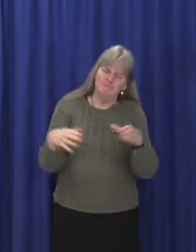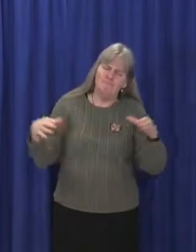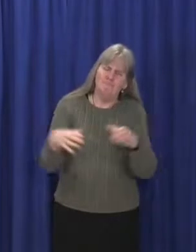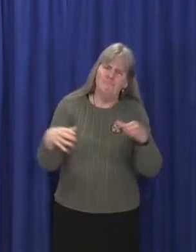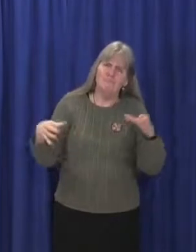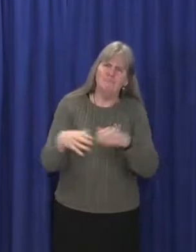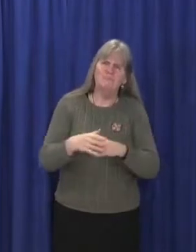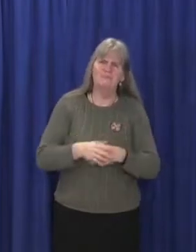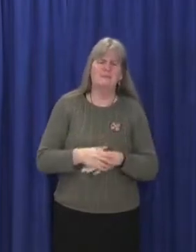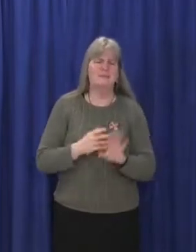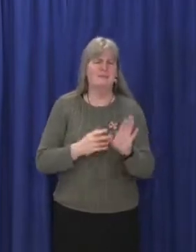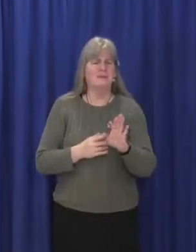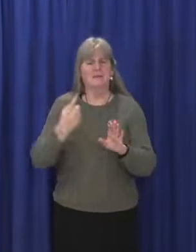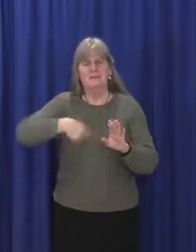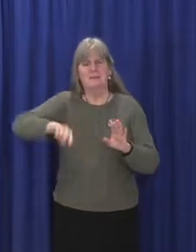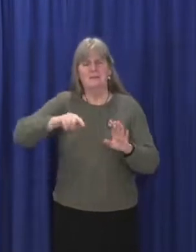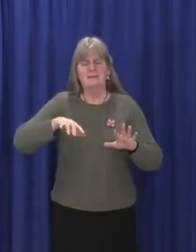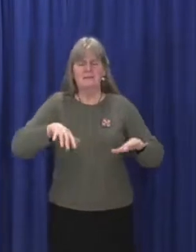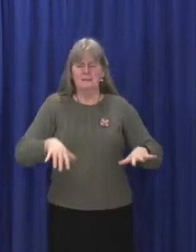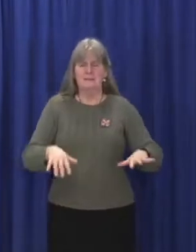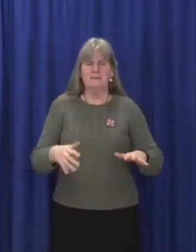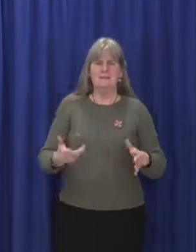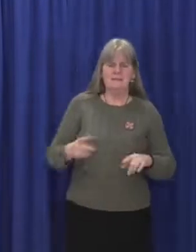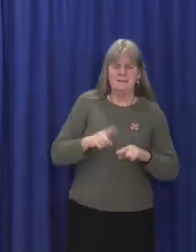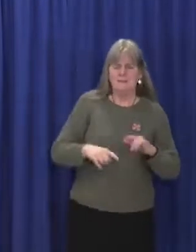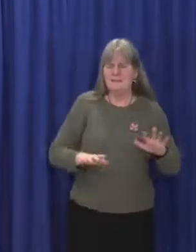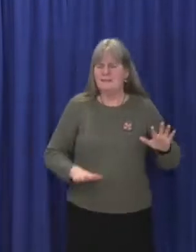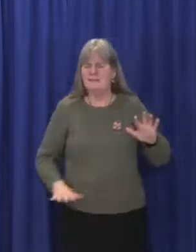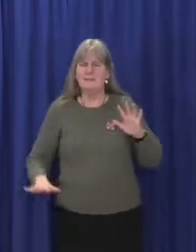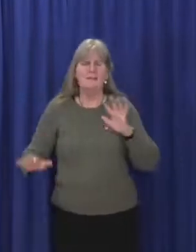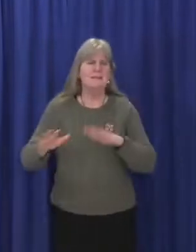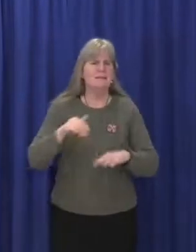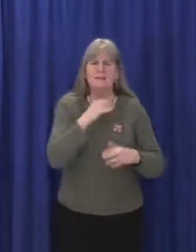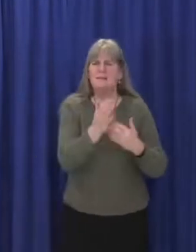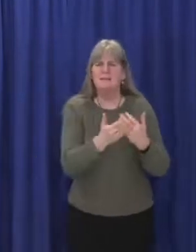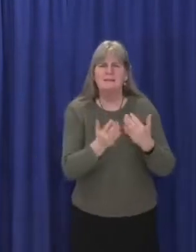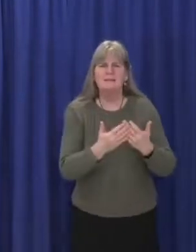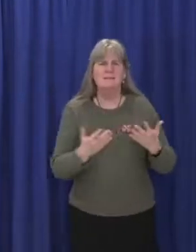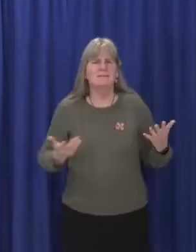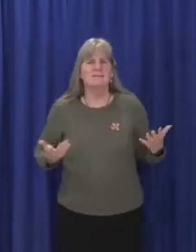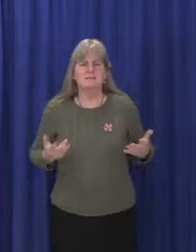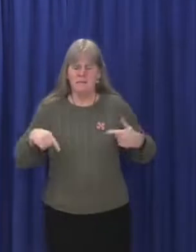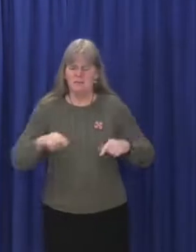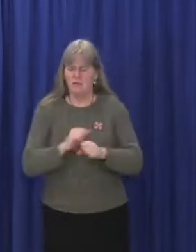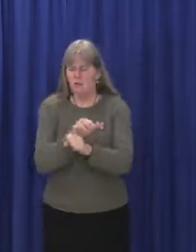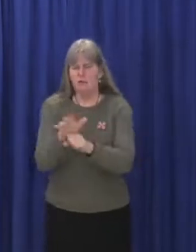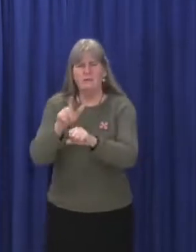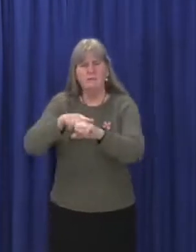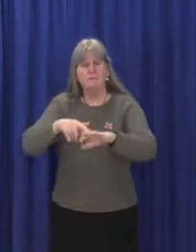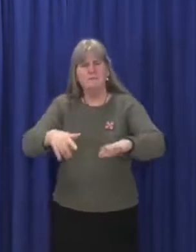for so many of us throughout the pandemic. I want to note that there are